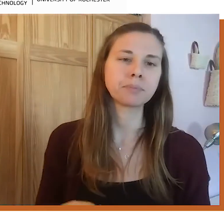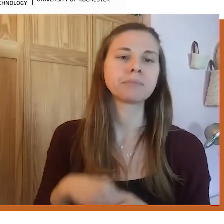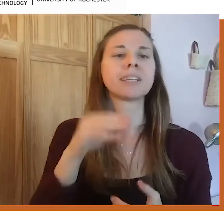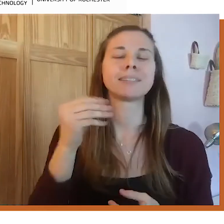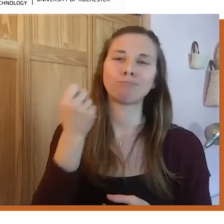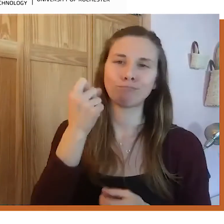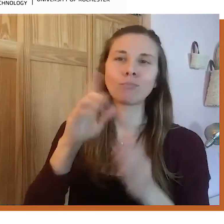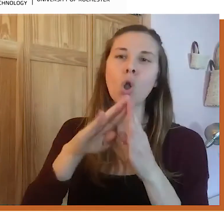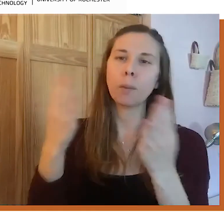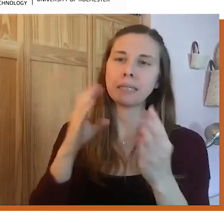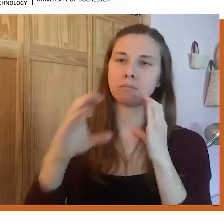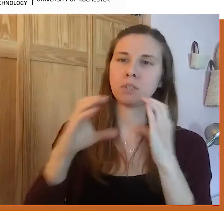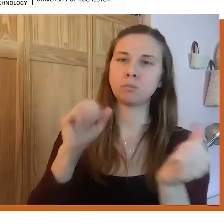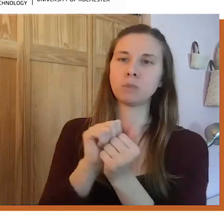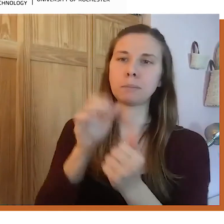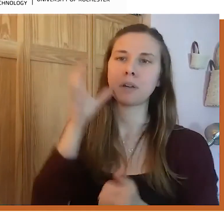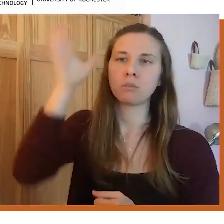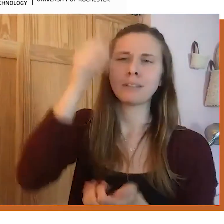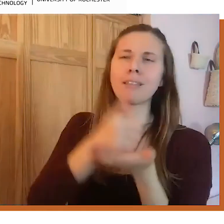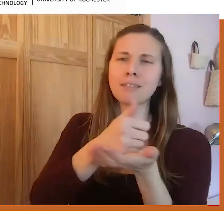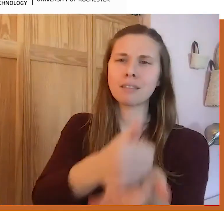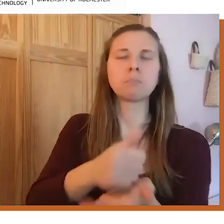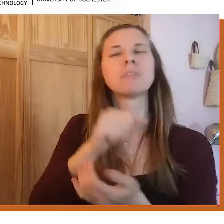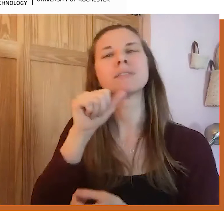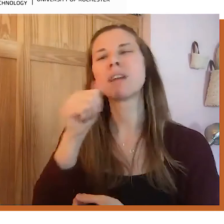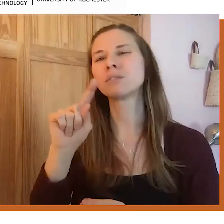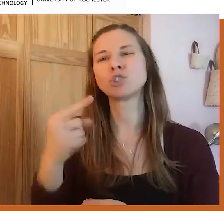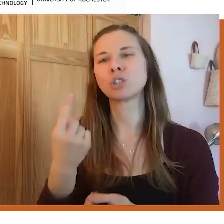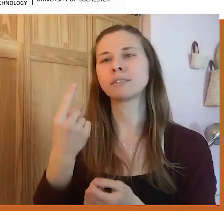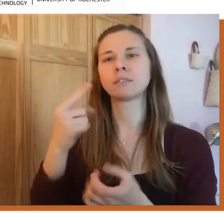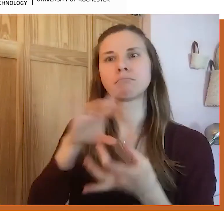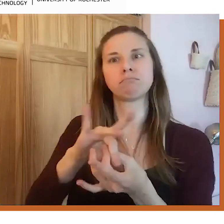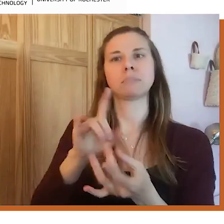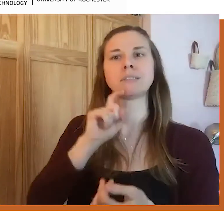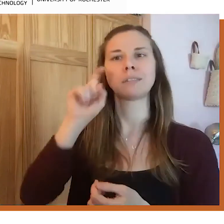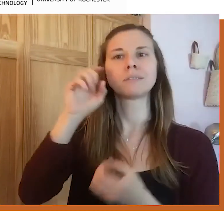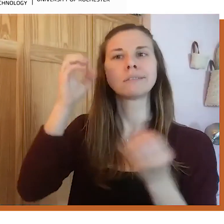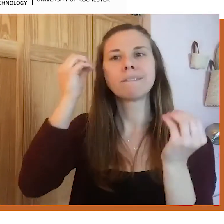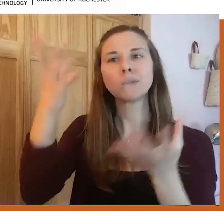Another important thing was open communication with their parents, not just sexual education information,